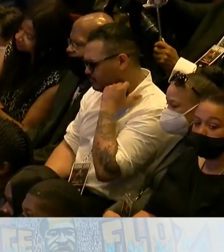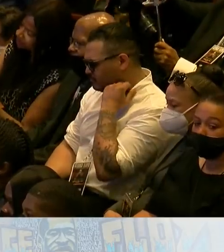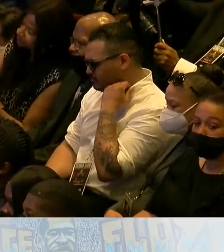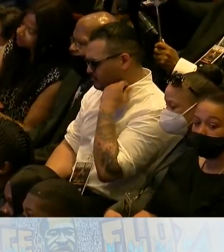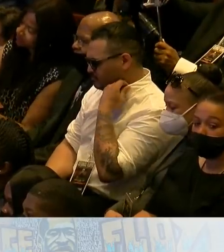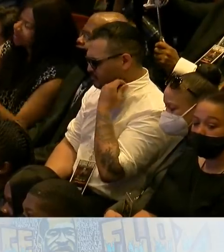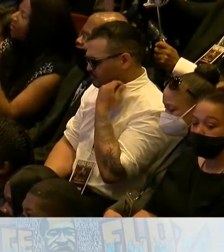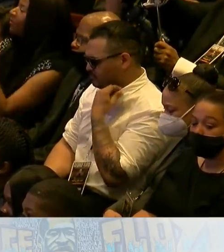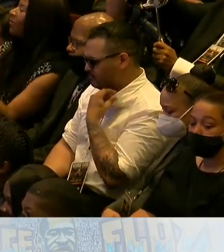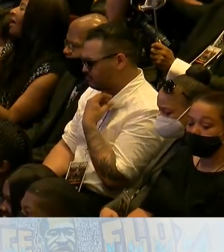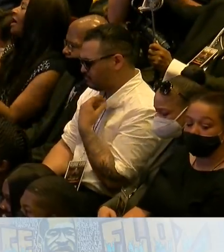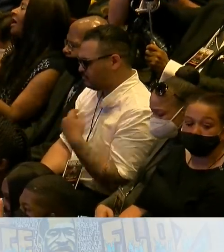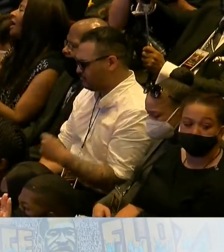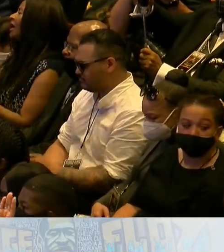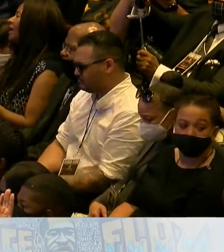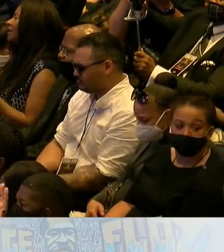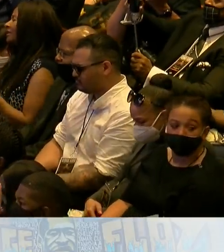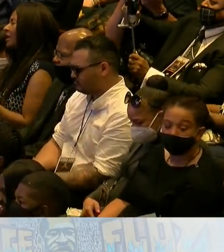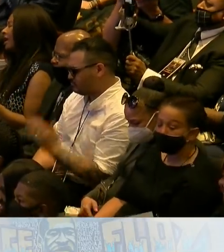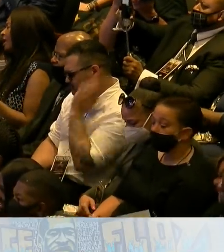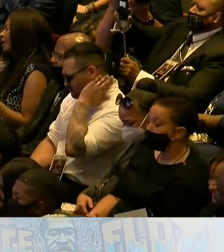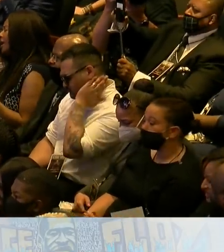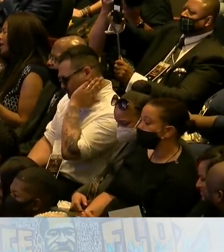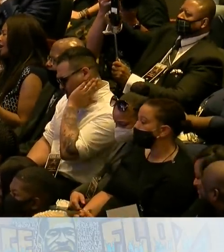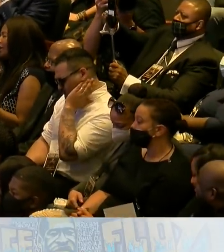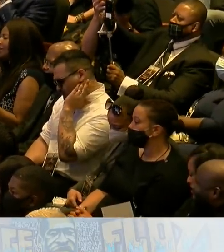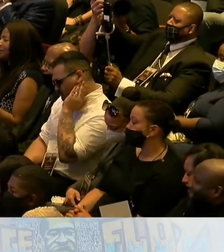OH, PRAISE GOD PRAISE GOD